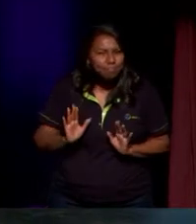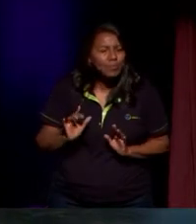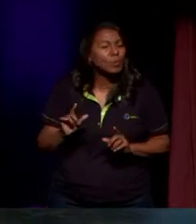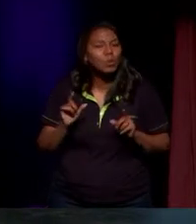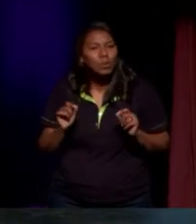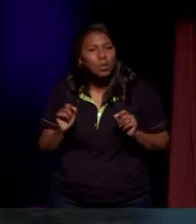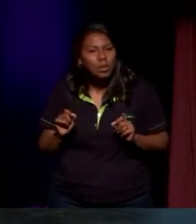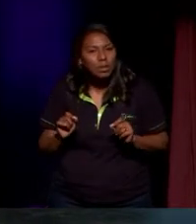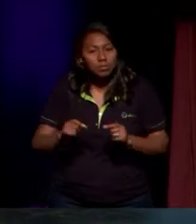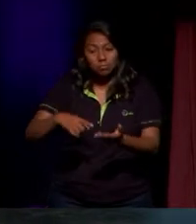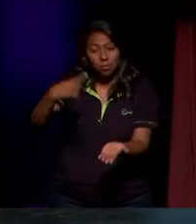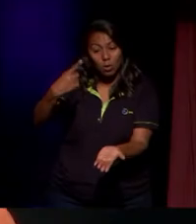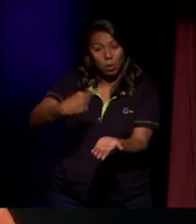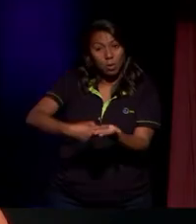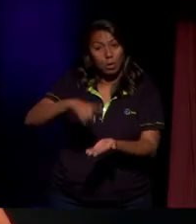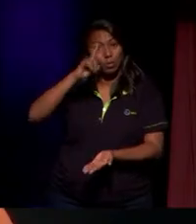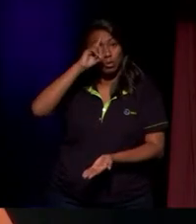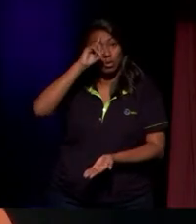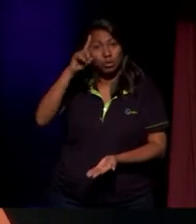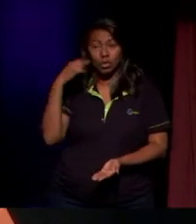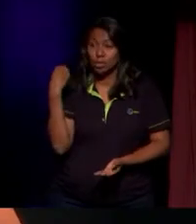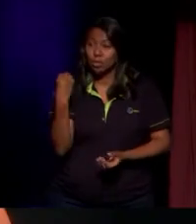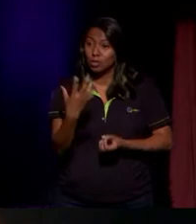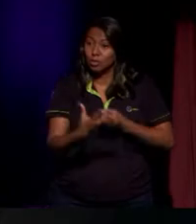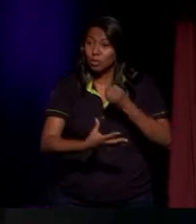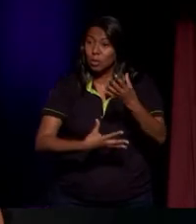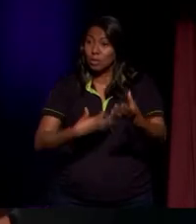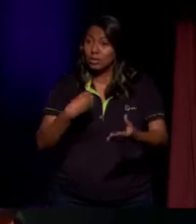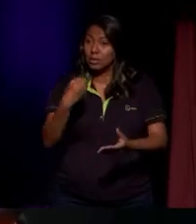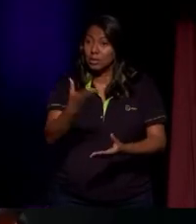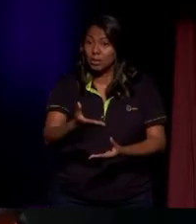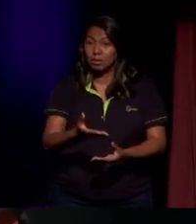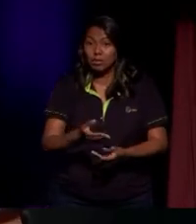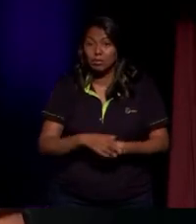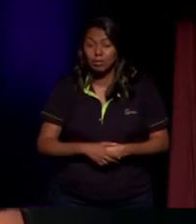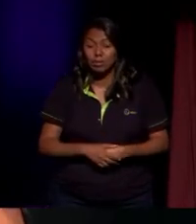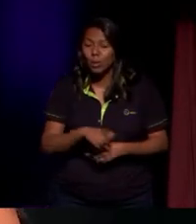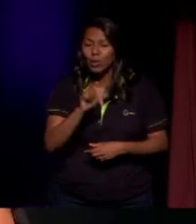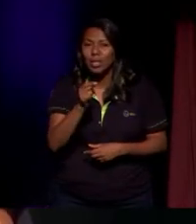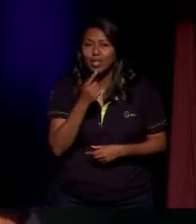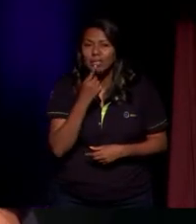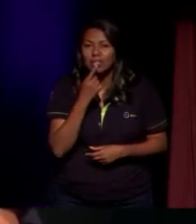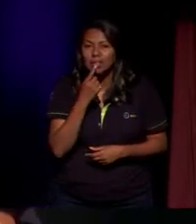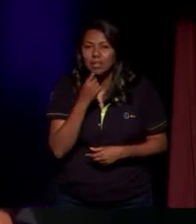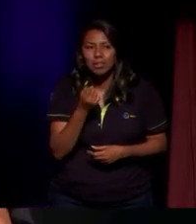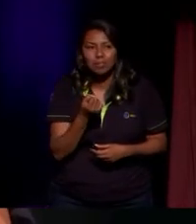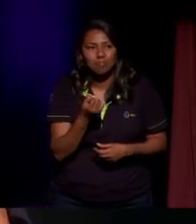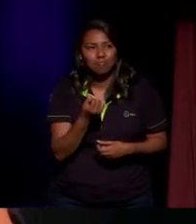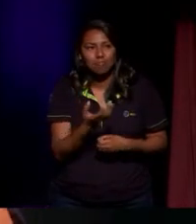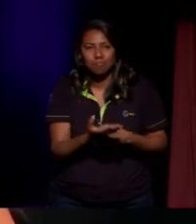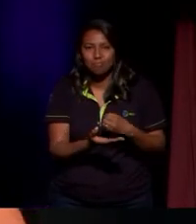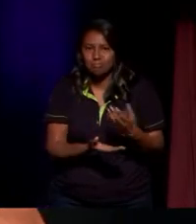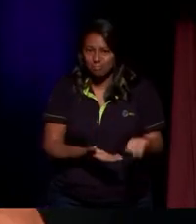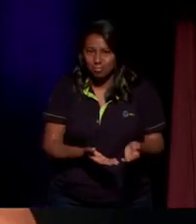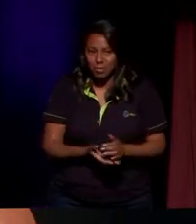mark a day of national blood donation, donating blood to the wounded of war.